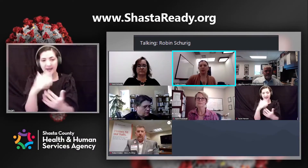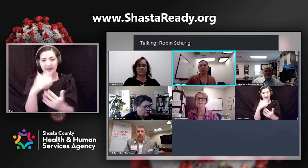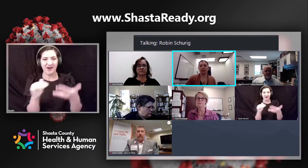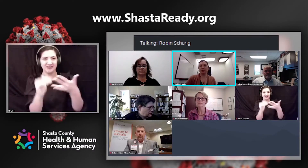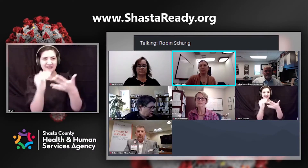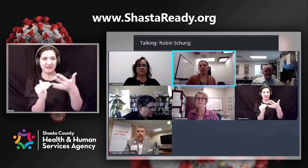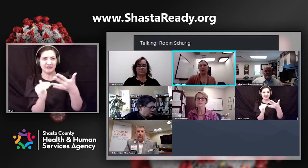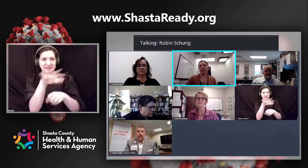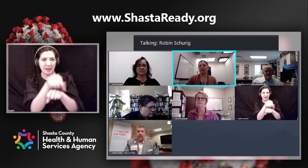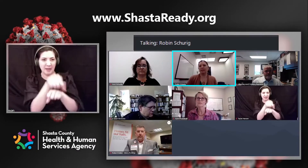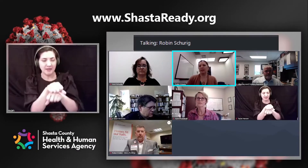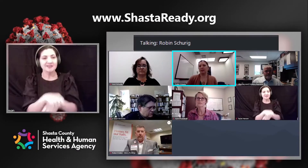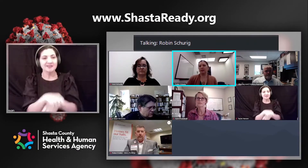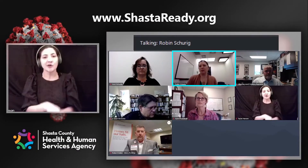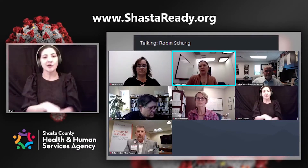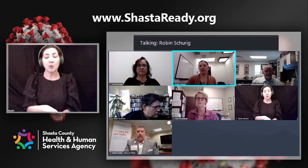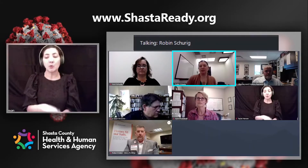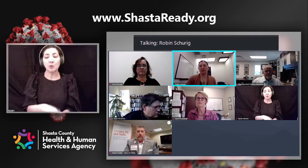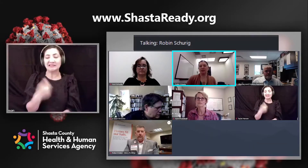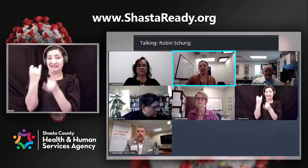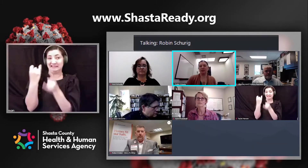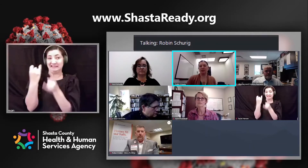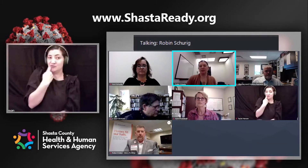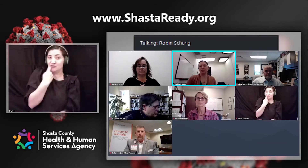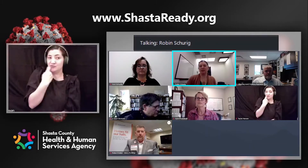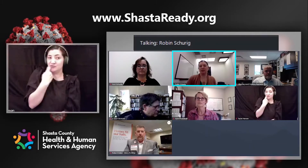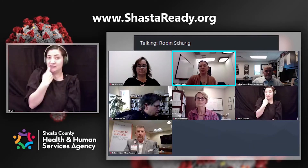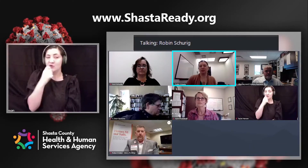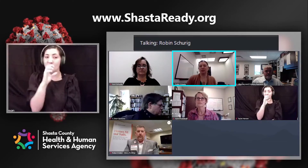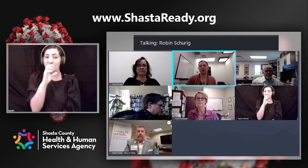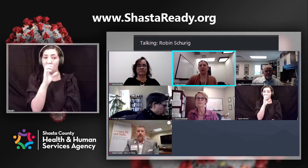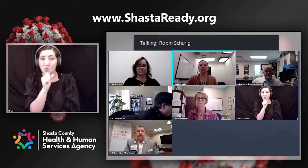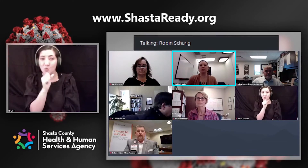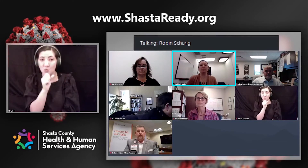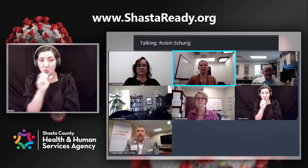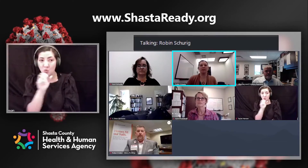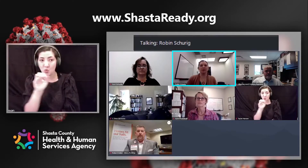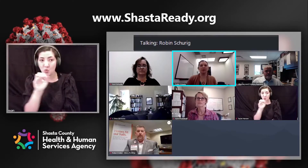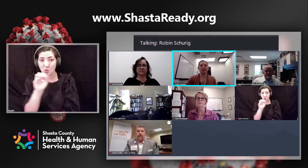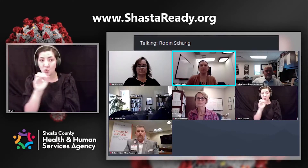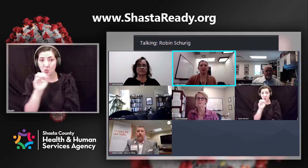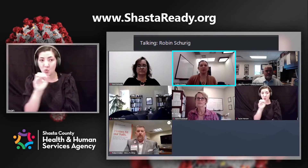tier, but we needed to meet those qualifications for two weeks in a row in order to move tiers.